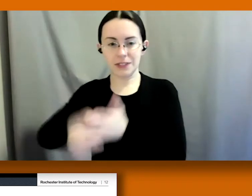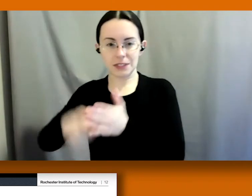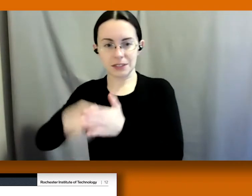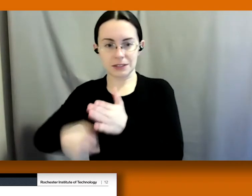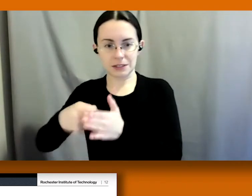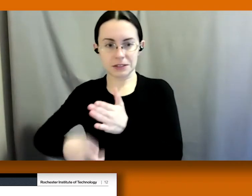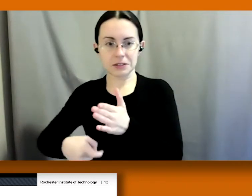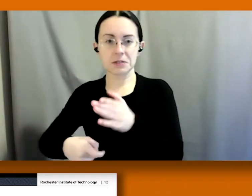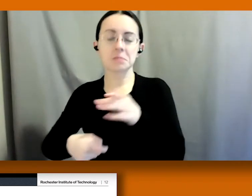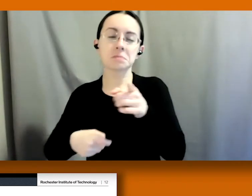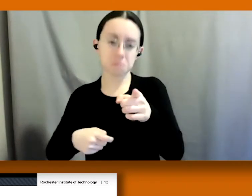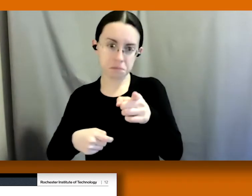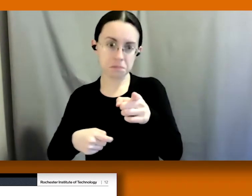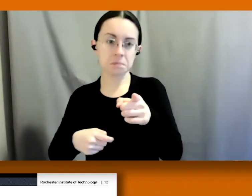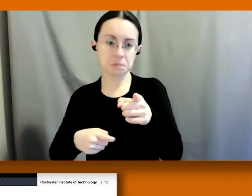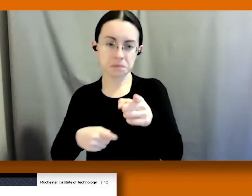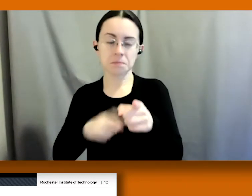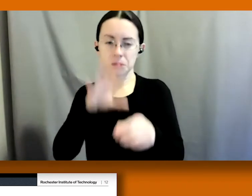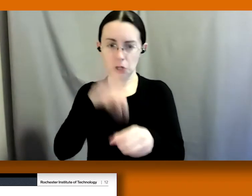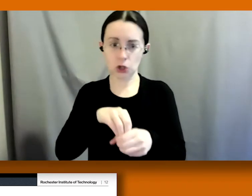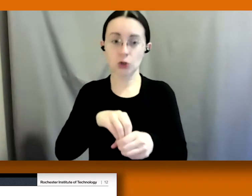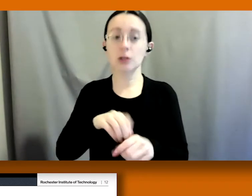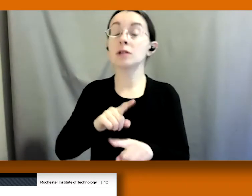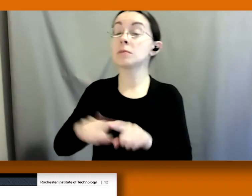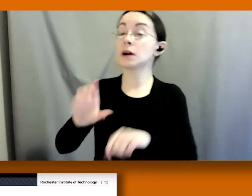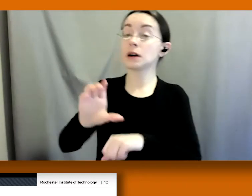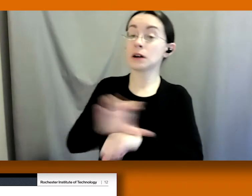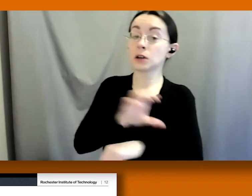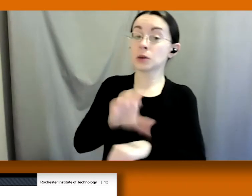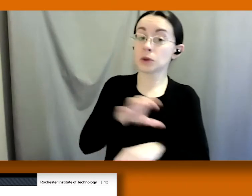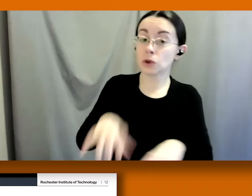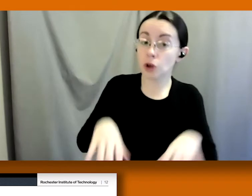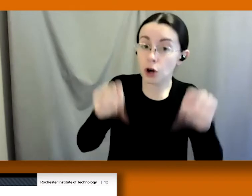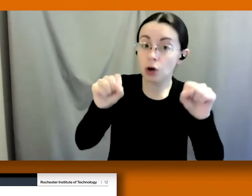but computer hosting or repository services,